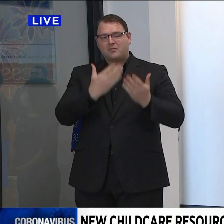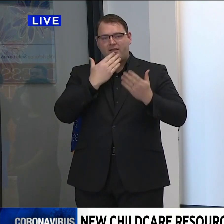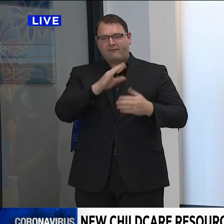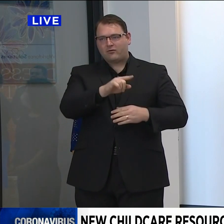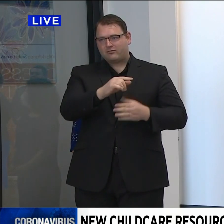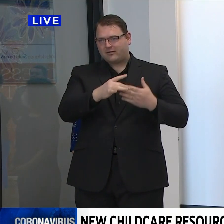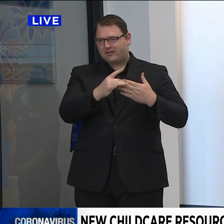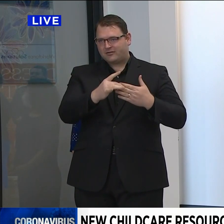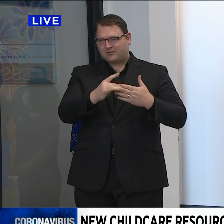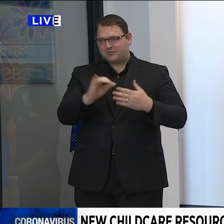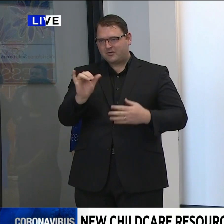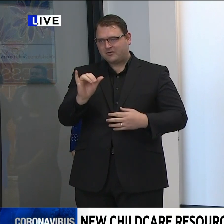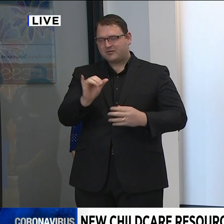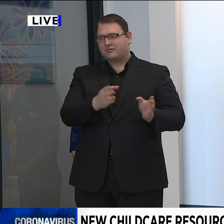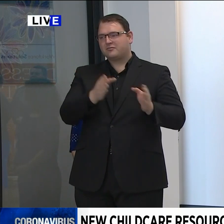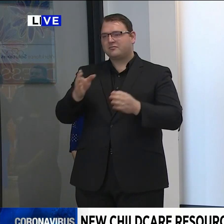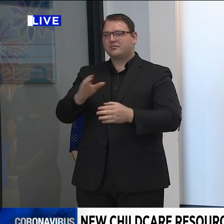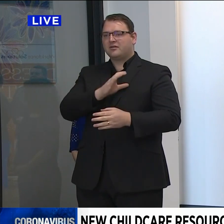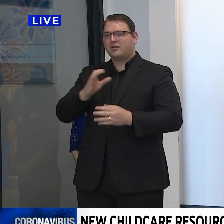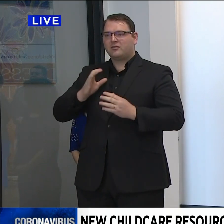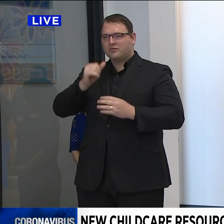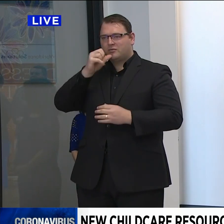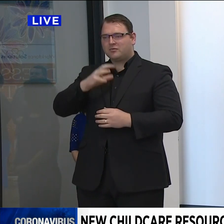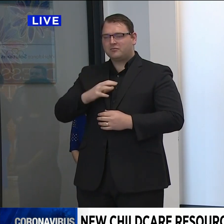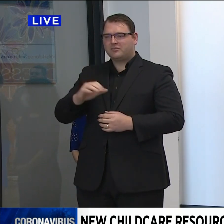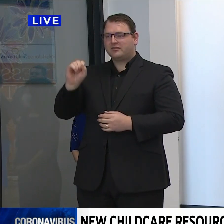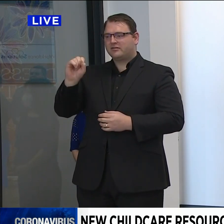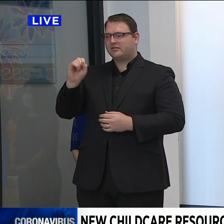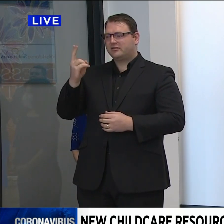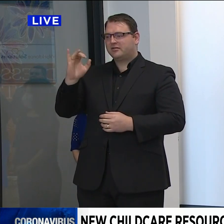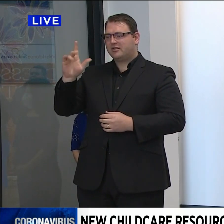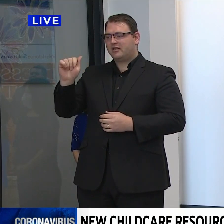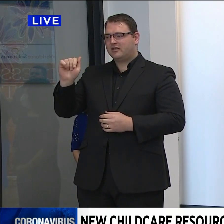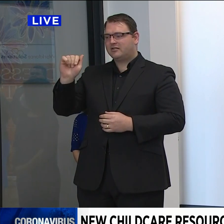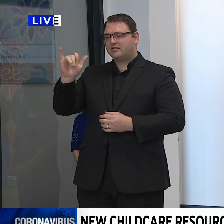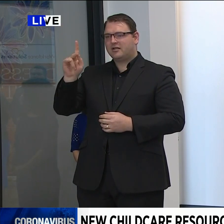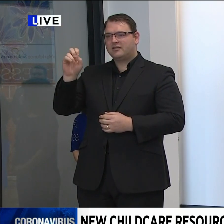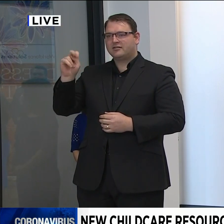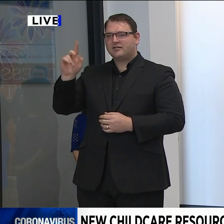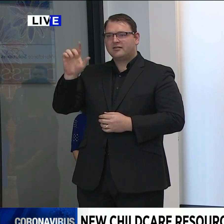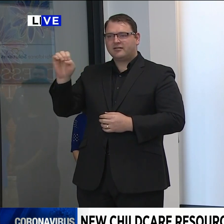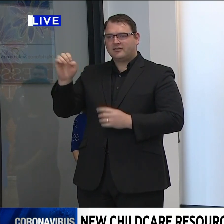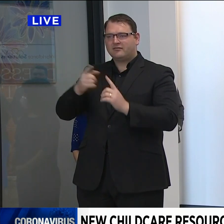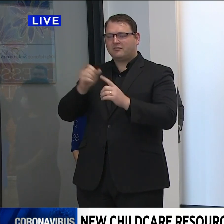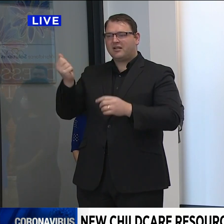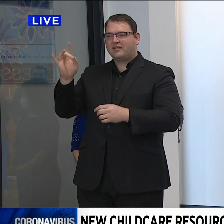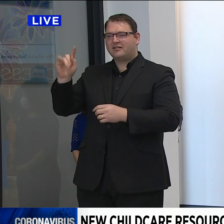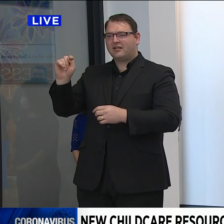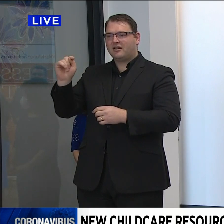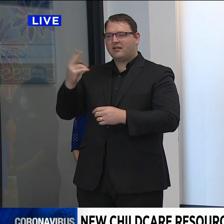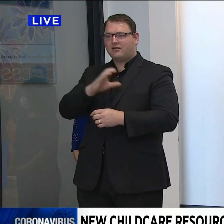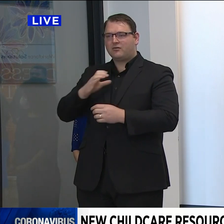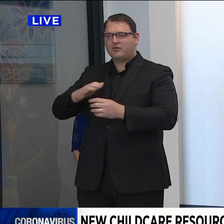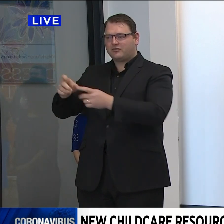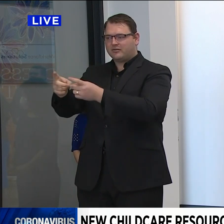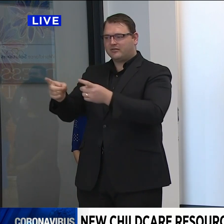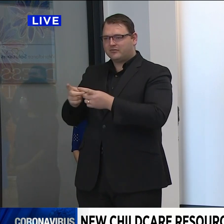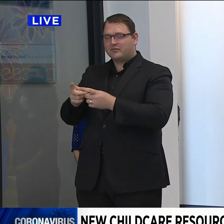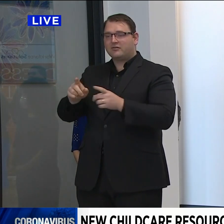with information. with information. >> Lot hybrid, thanks so much Lot hybrid, thanks so much right now Houston. Mayor right now Houston. Mayor Sylvester Turner and Harris Sylvester Turner and Harris County Judge Lina Hidalgo are County Judge Lina Hidalgo are holding a news conference. holding a news conference. >> They’re announcing some new